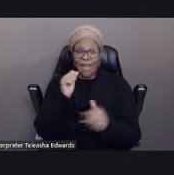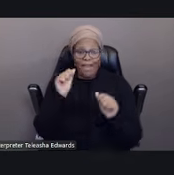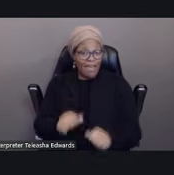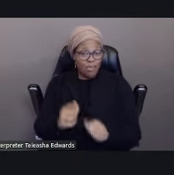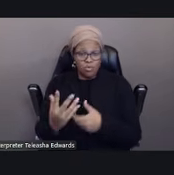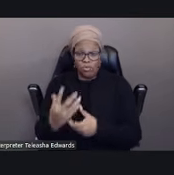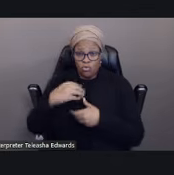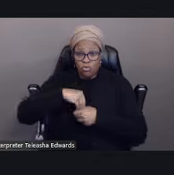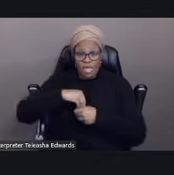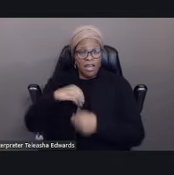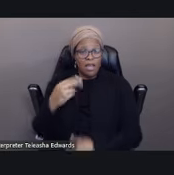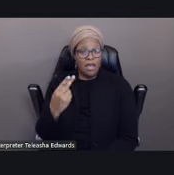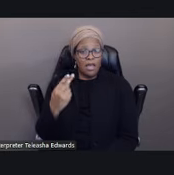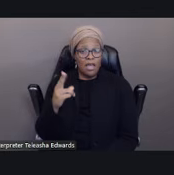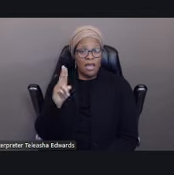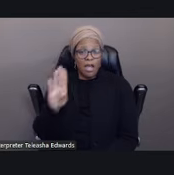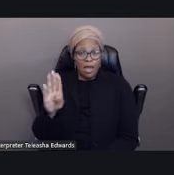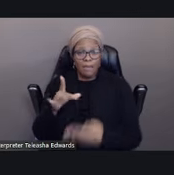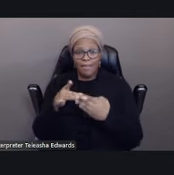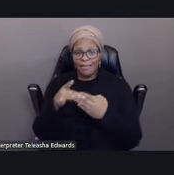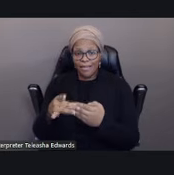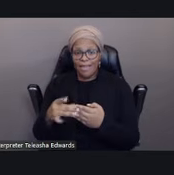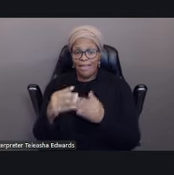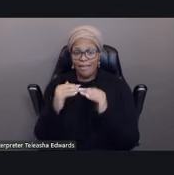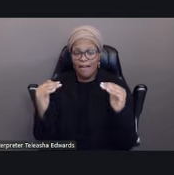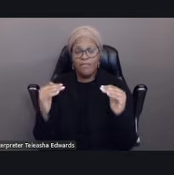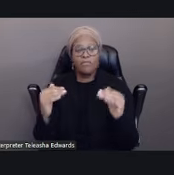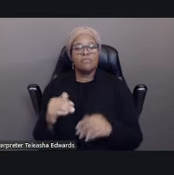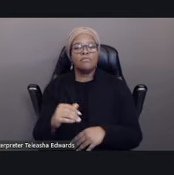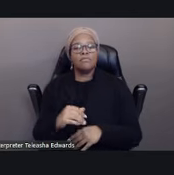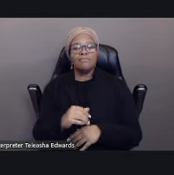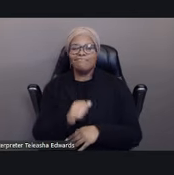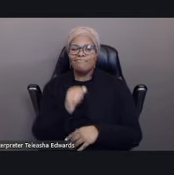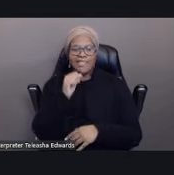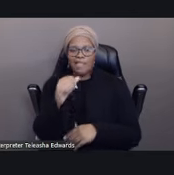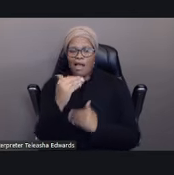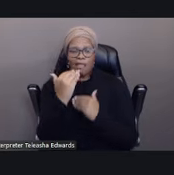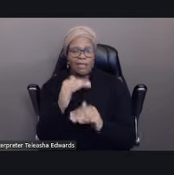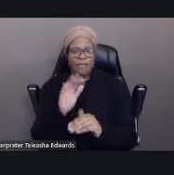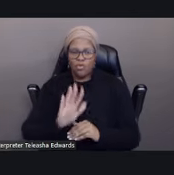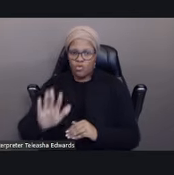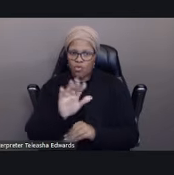Hub Lead level that it does not necessarily in any way limit your ability to be a part of this unique